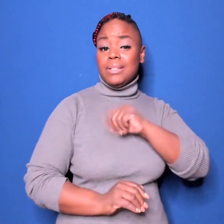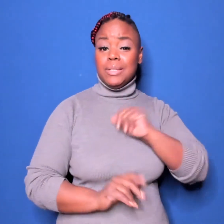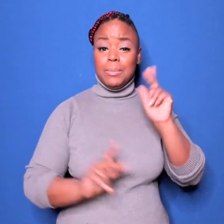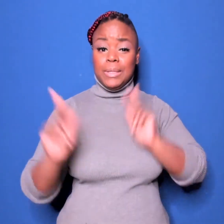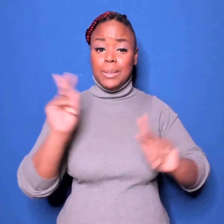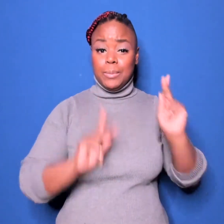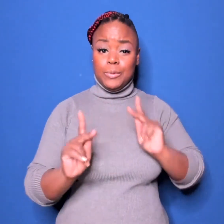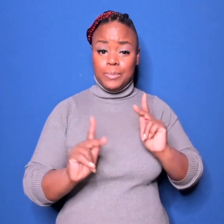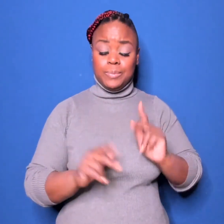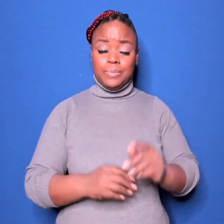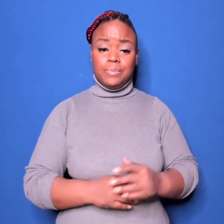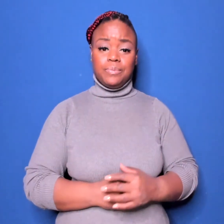of Palestinian people.